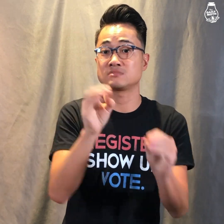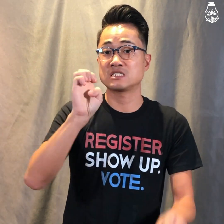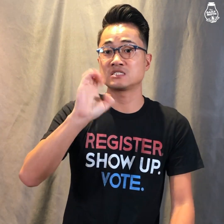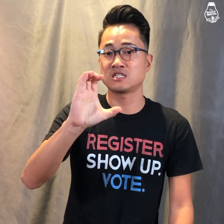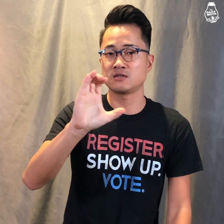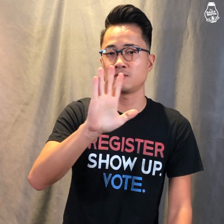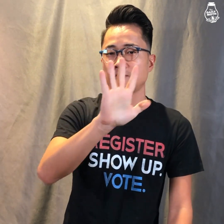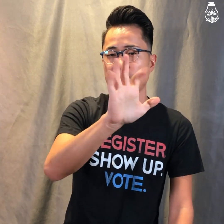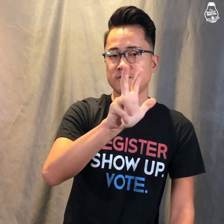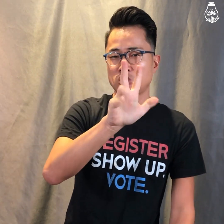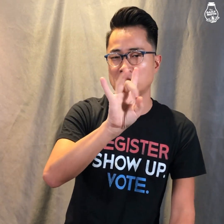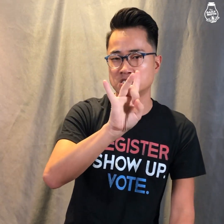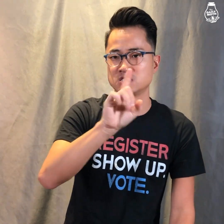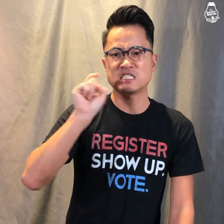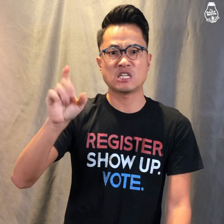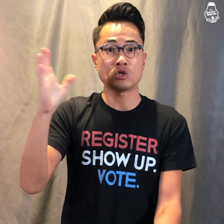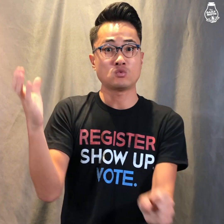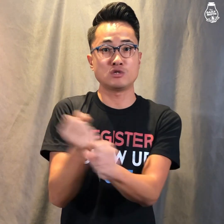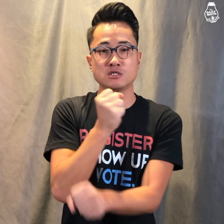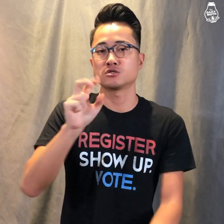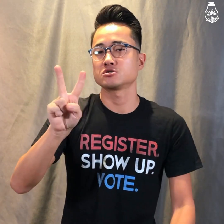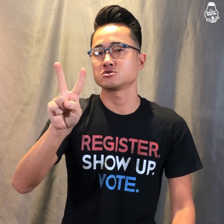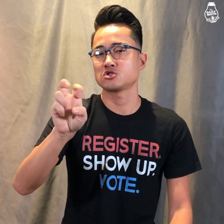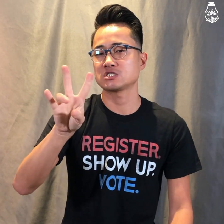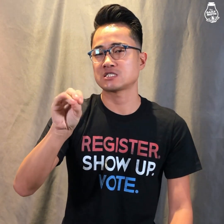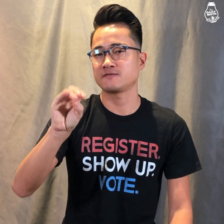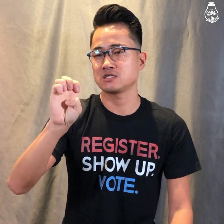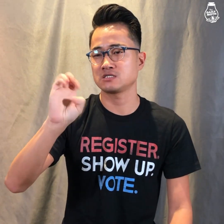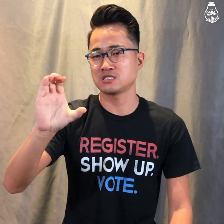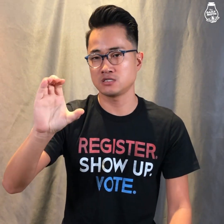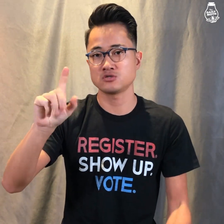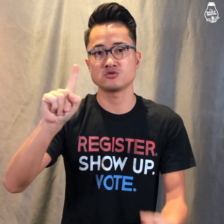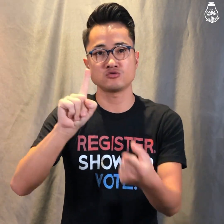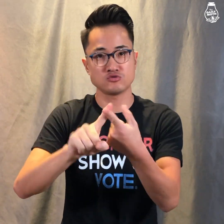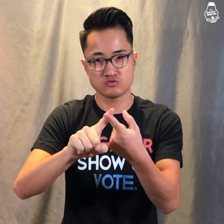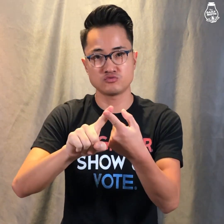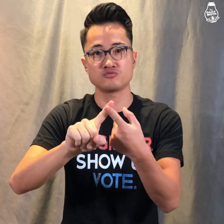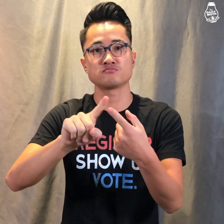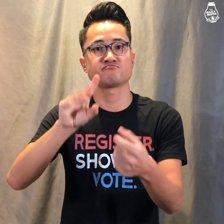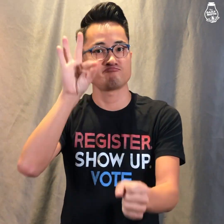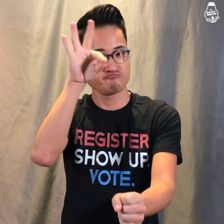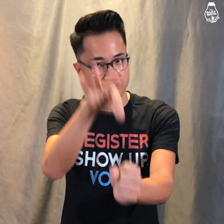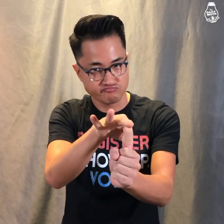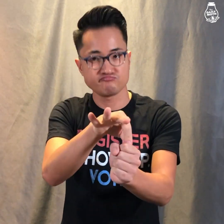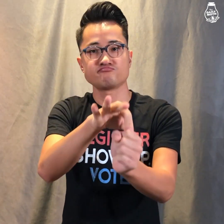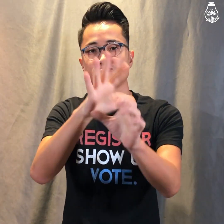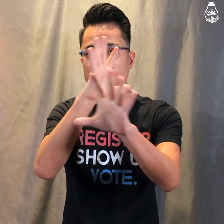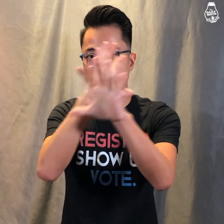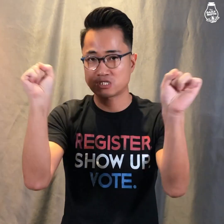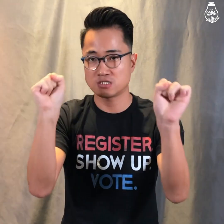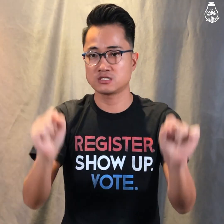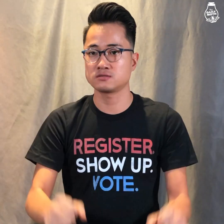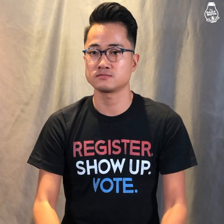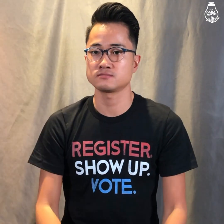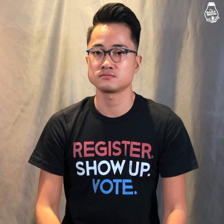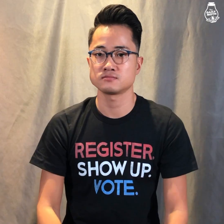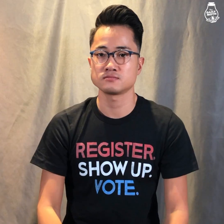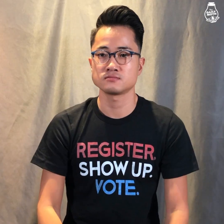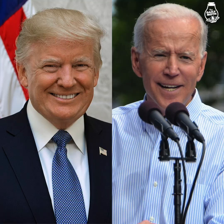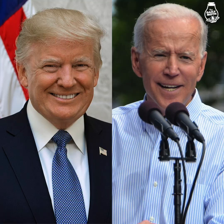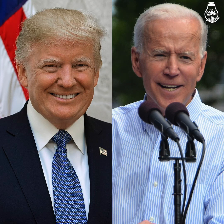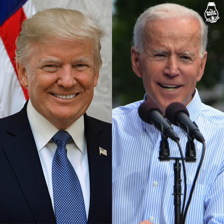538 electoral votes -- 270 -- to be elected president.